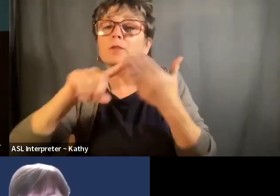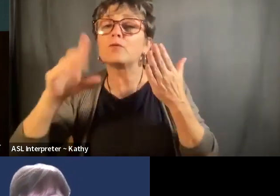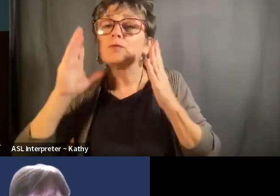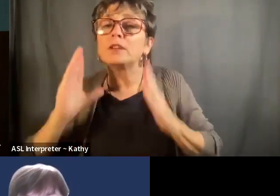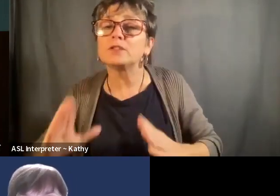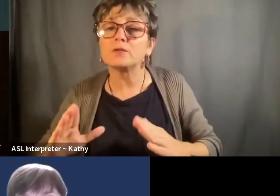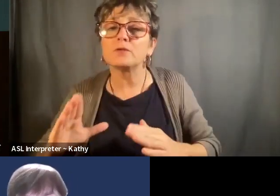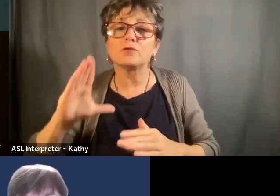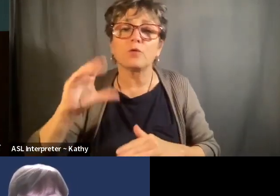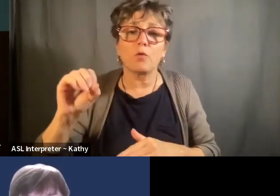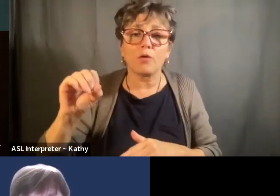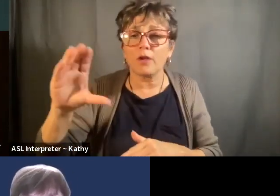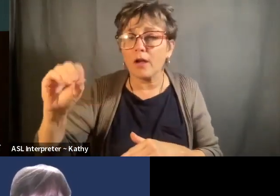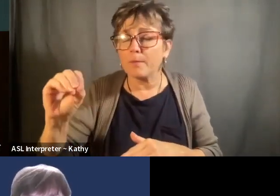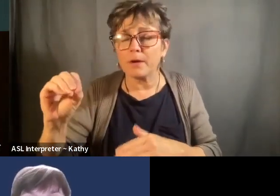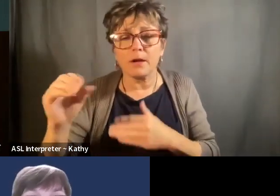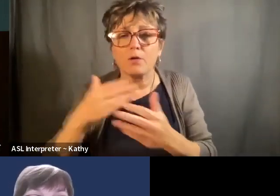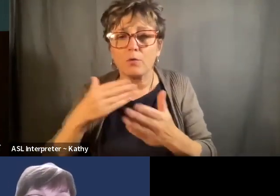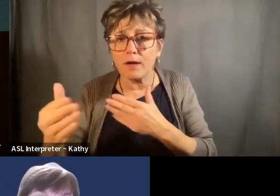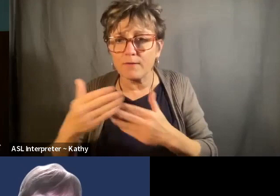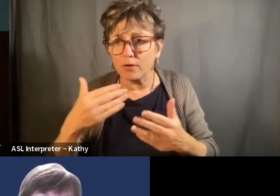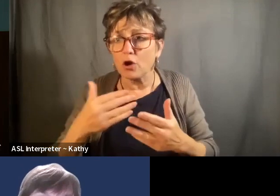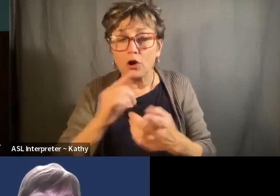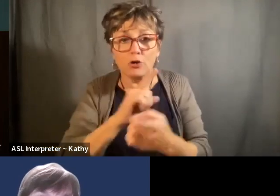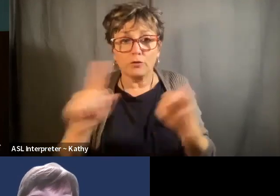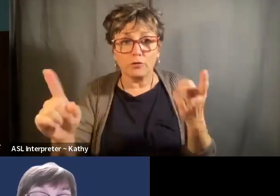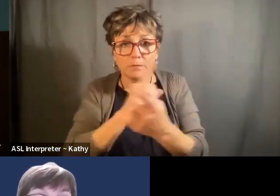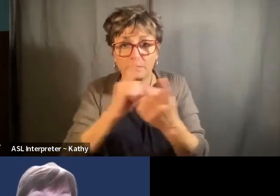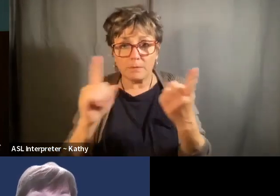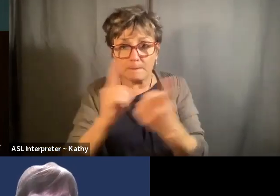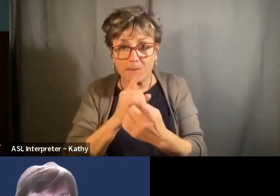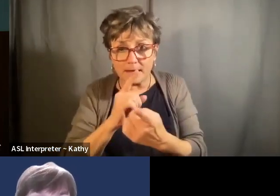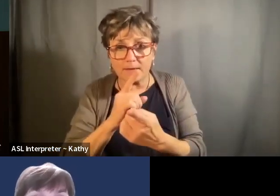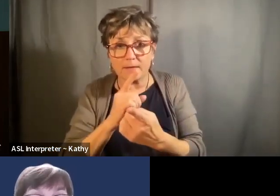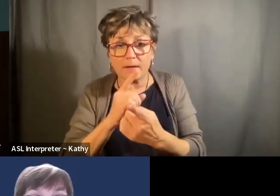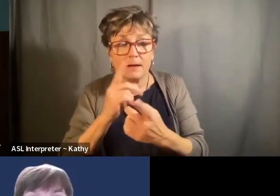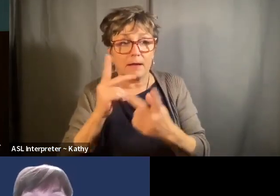organizations that are working in this disease so that they can be informed of what you're doing and